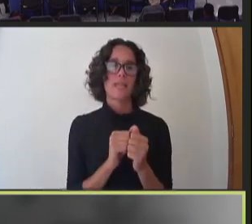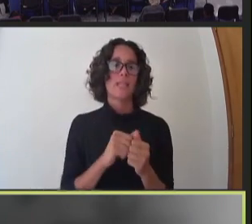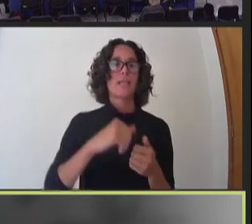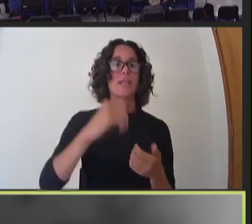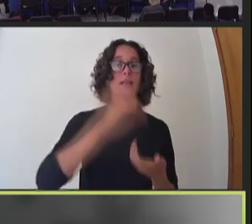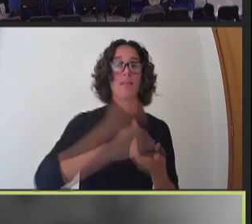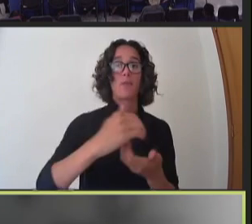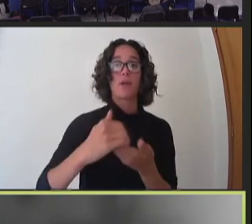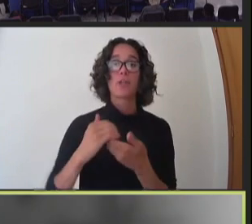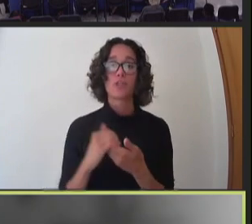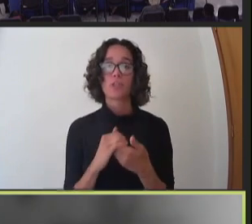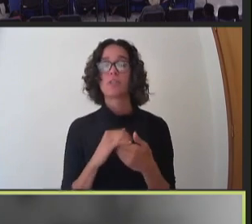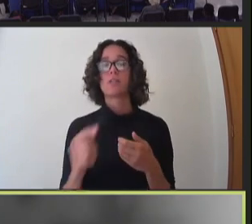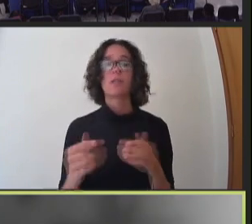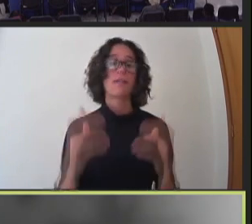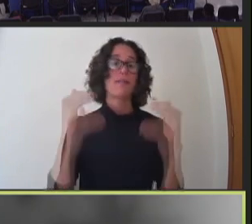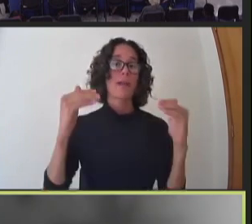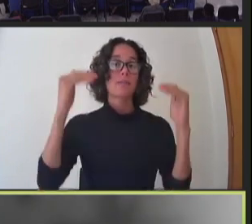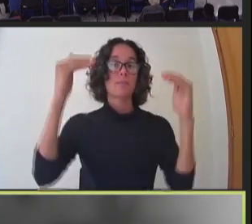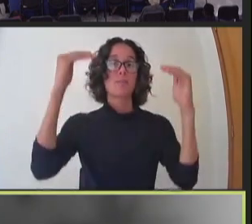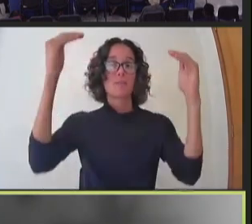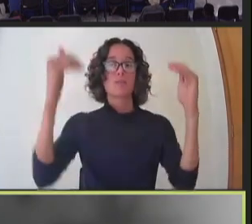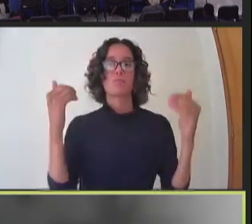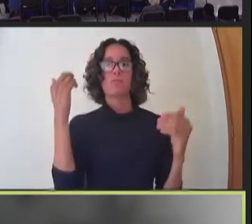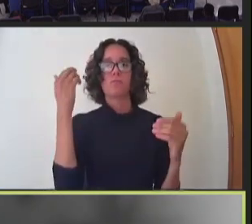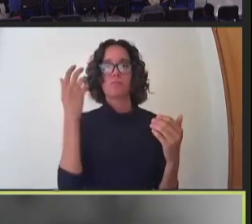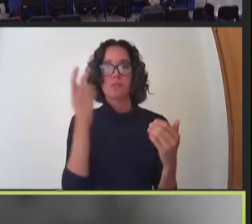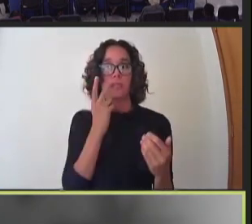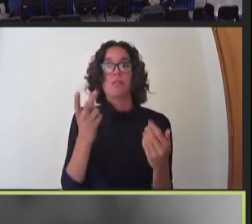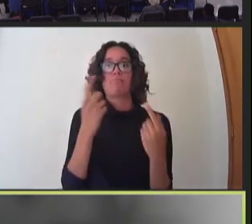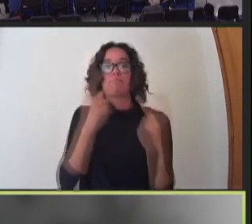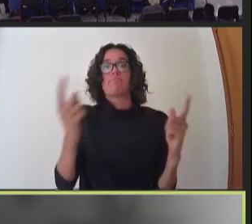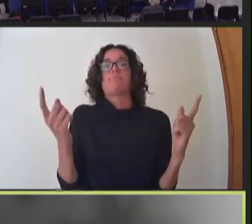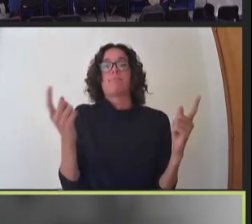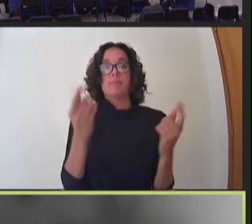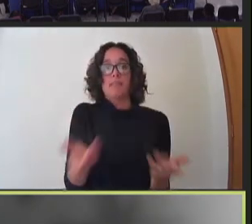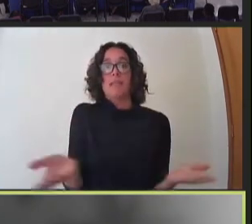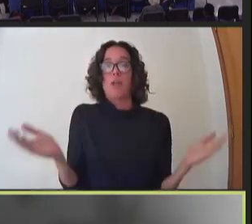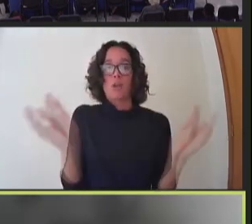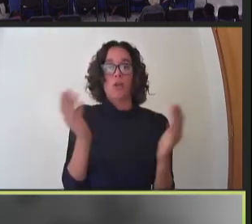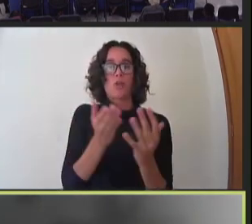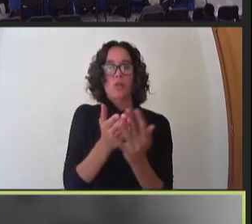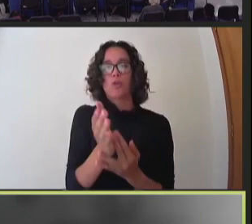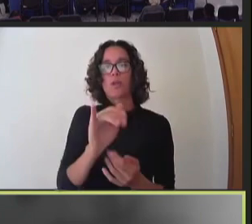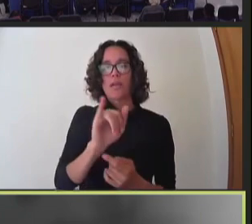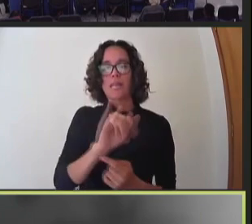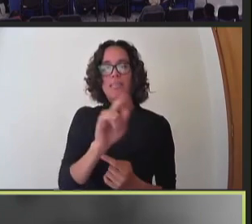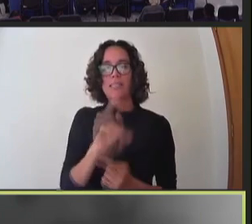have been realized through the IZ Gateway. Again, it has expanded our interoperability,